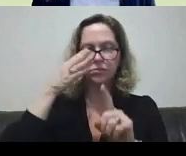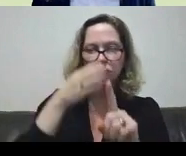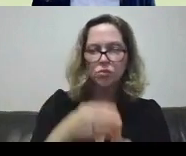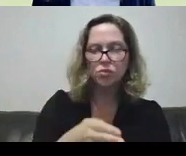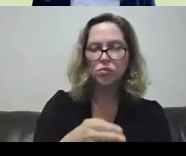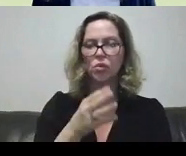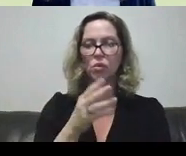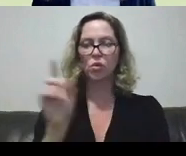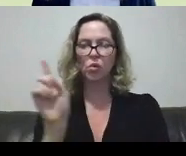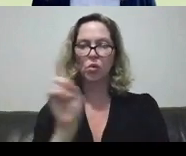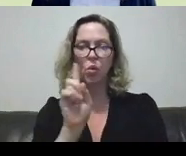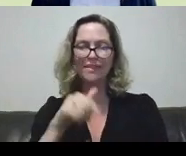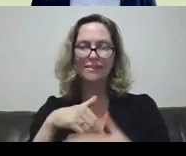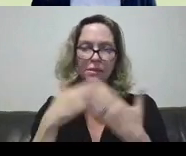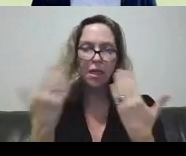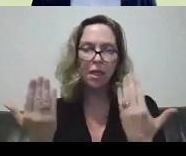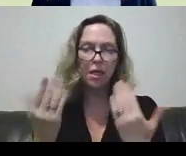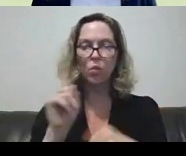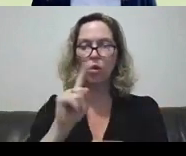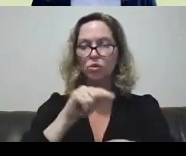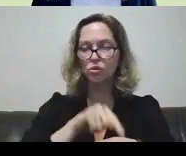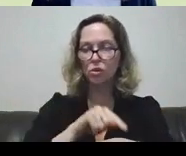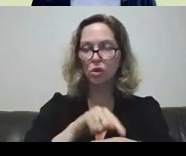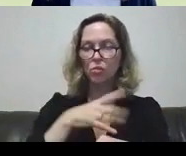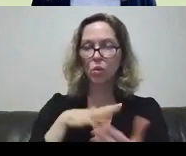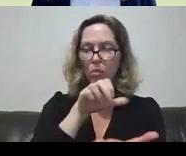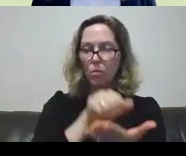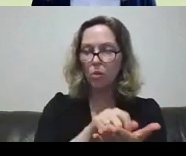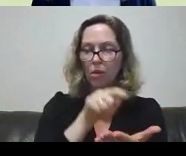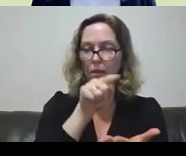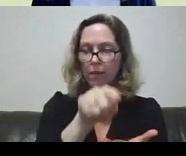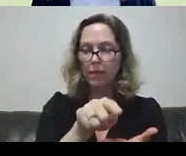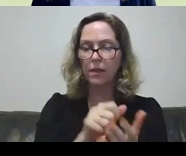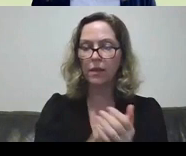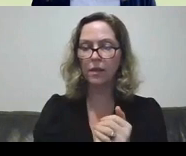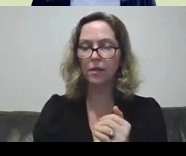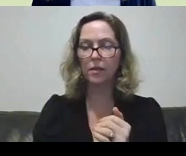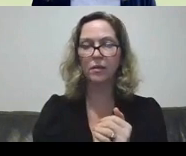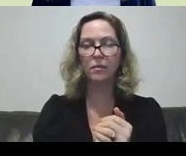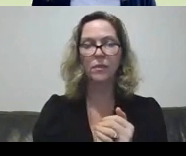times NDIS Workforce capability framework will build your knowledge from the